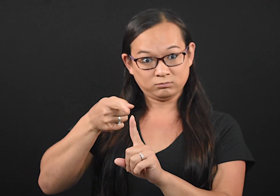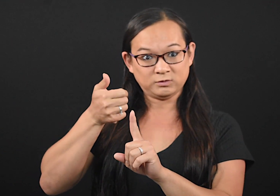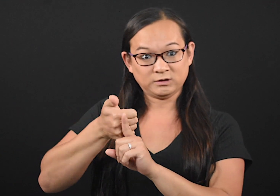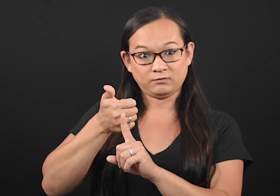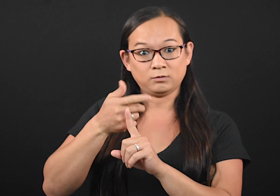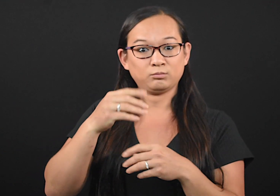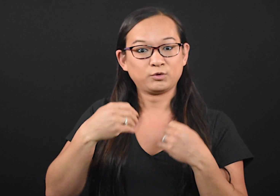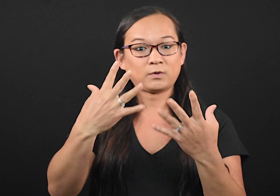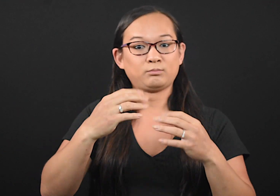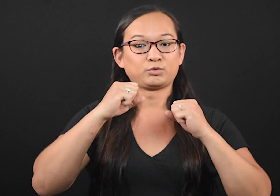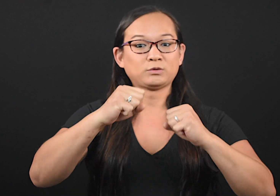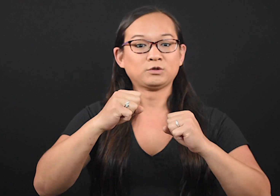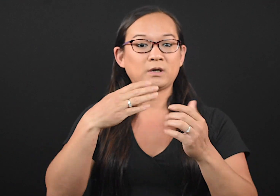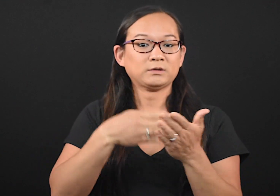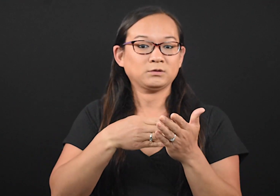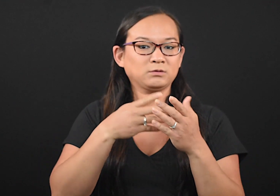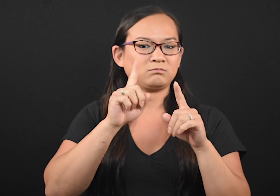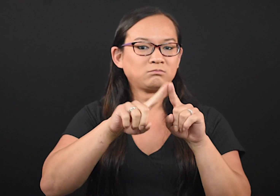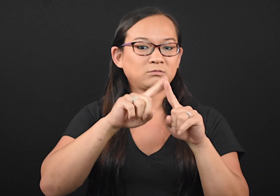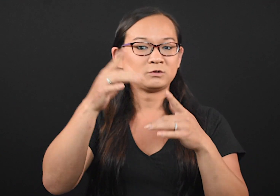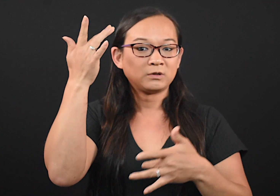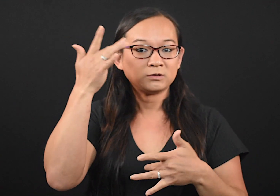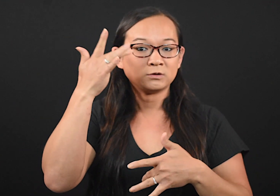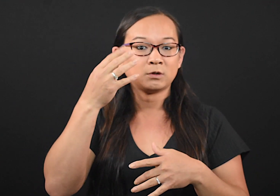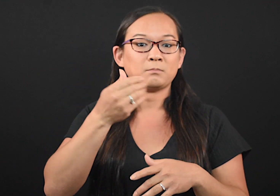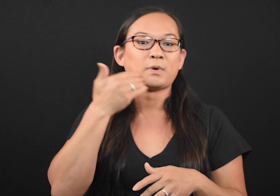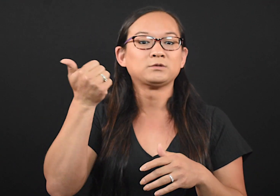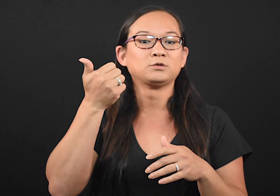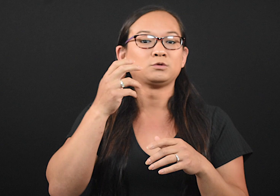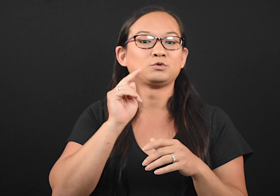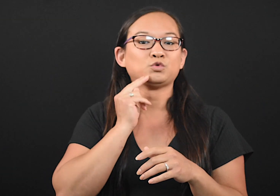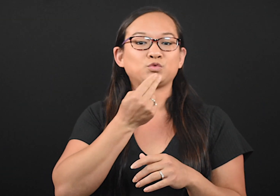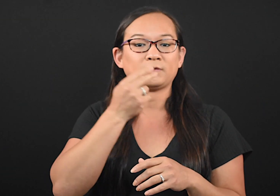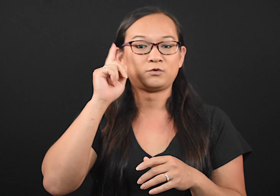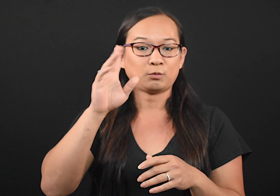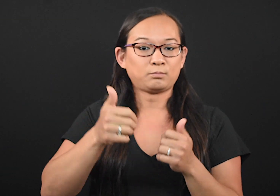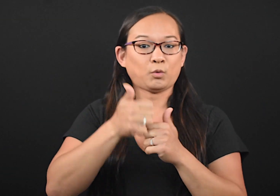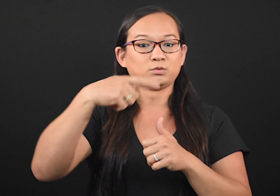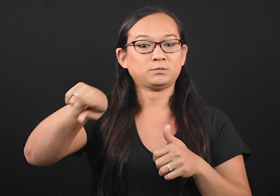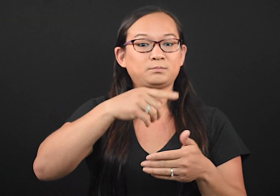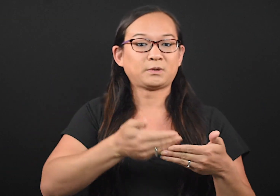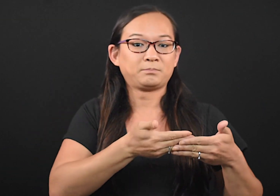protection against many illnesses and is the best source of nutrition for most babies.